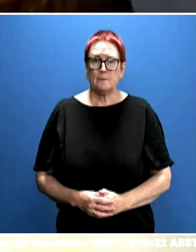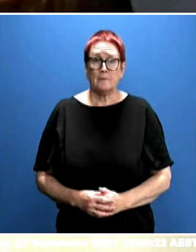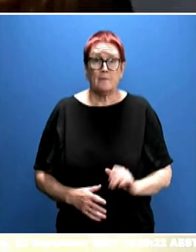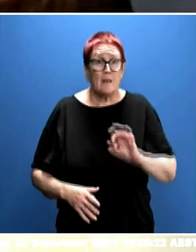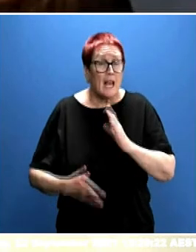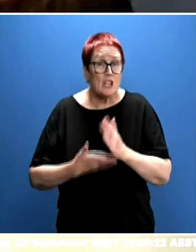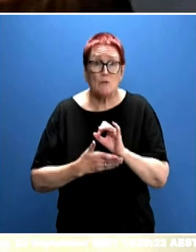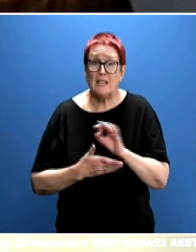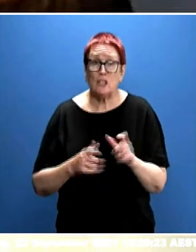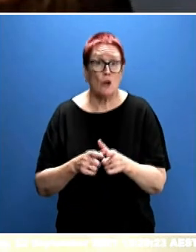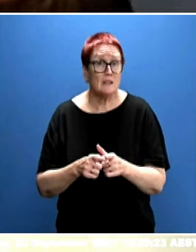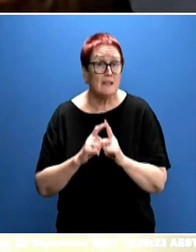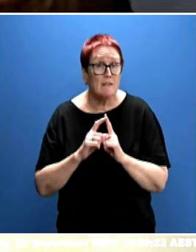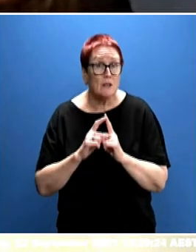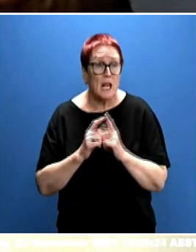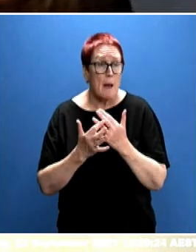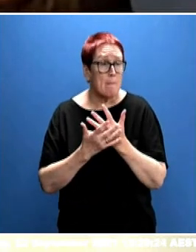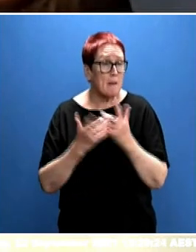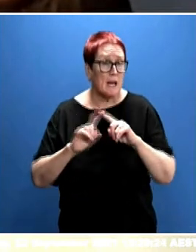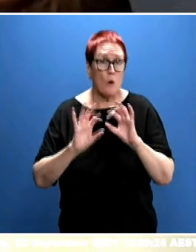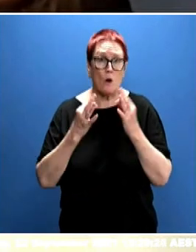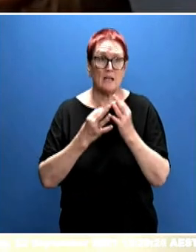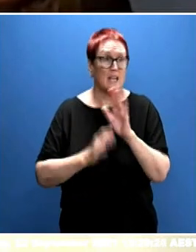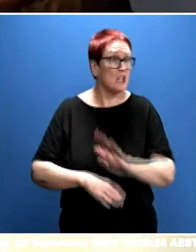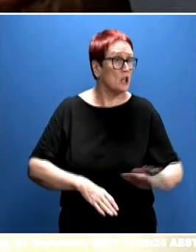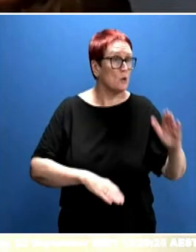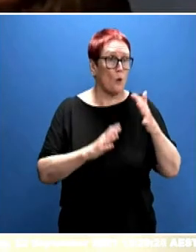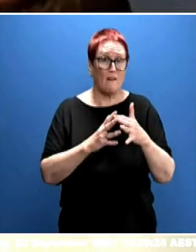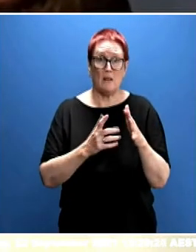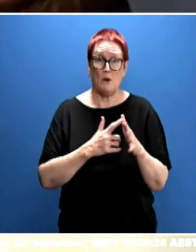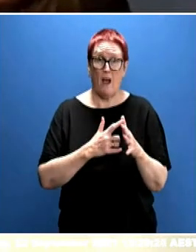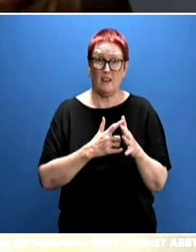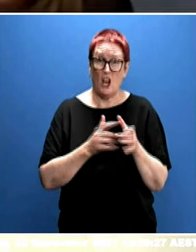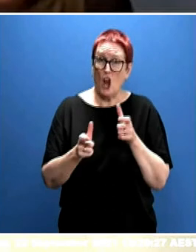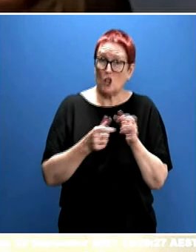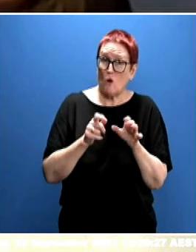There are a lot of organisations across WA, grassroots Aboriginal organisations